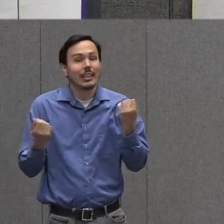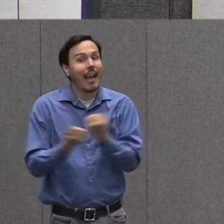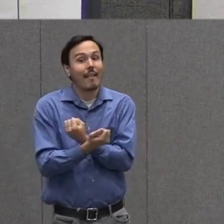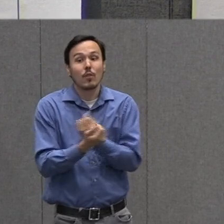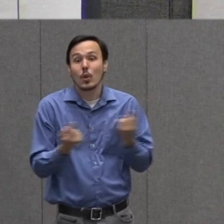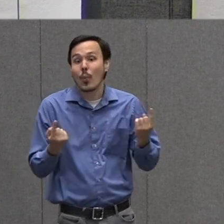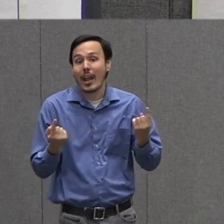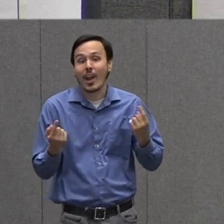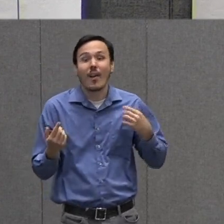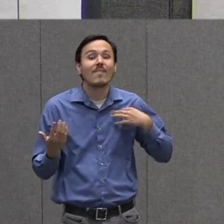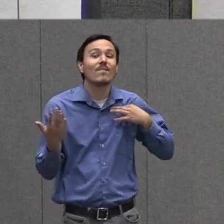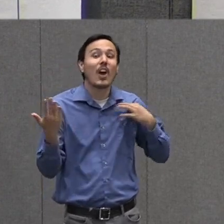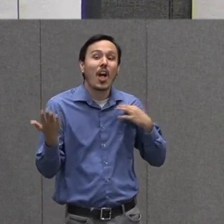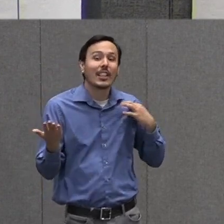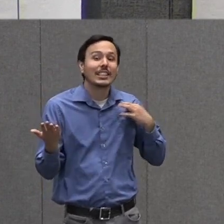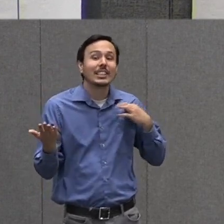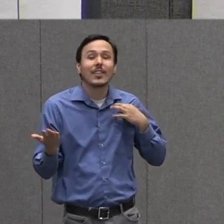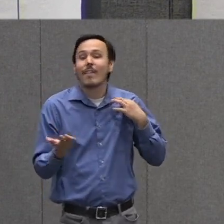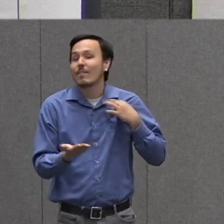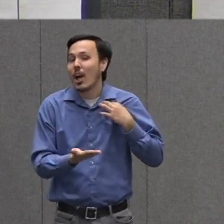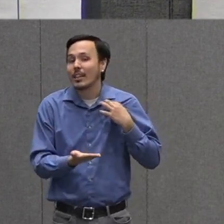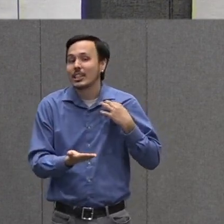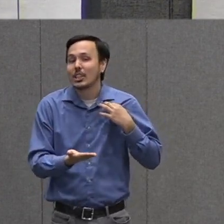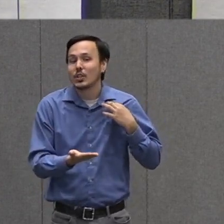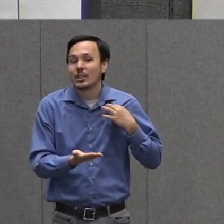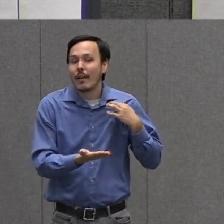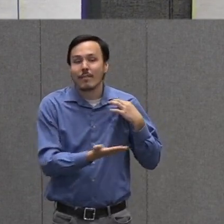Volunteers, volunteers, volunteers.